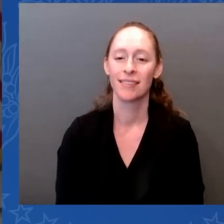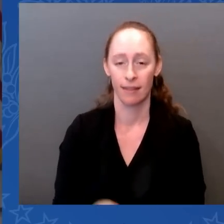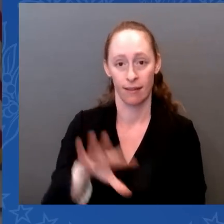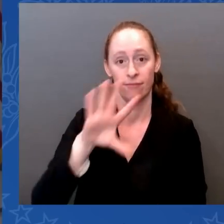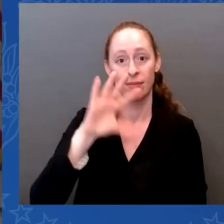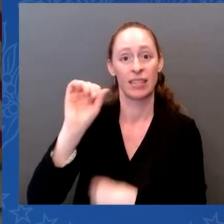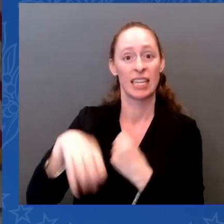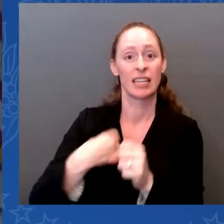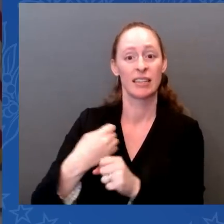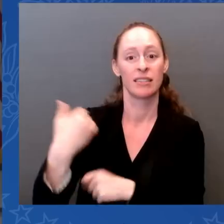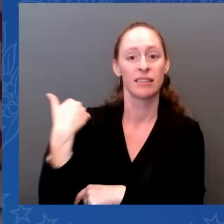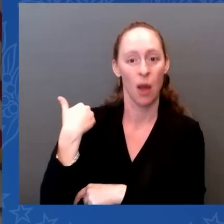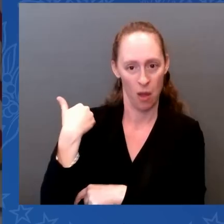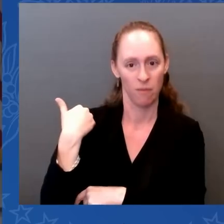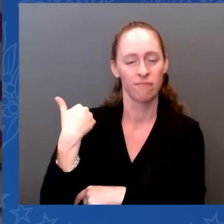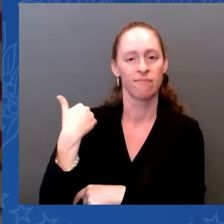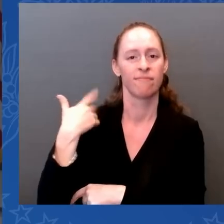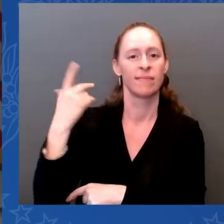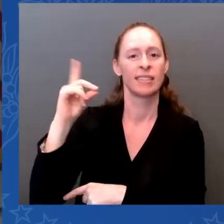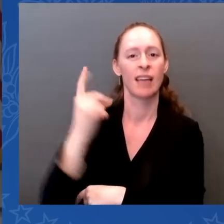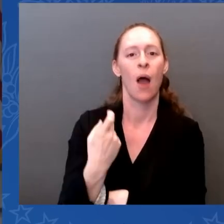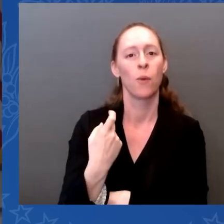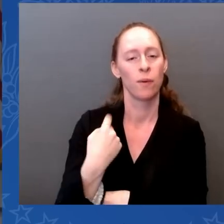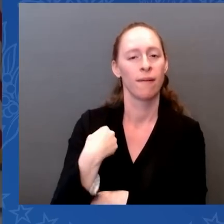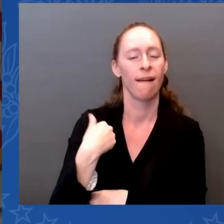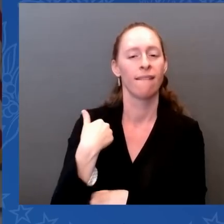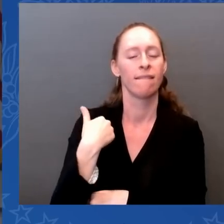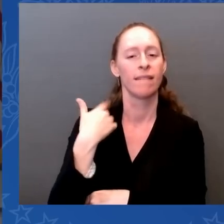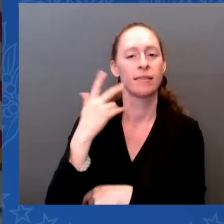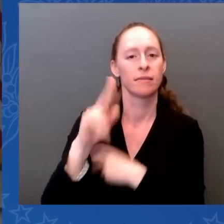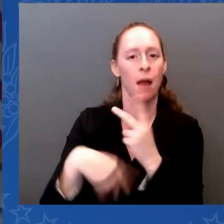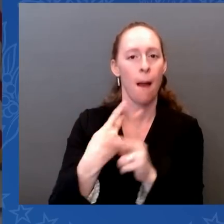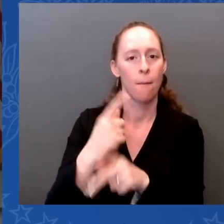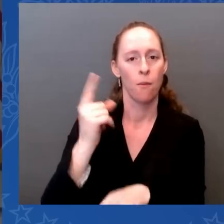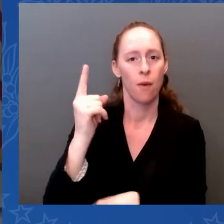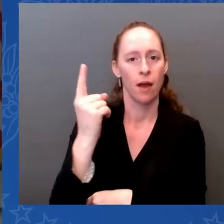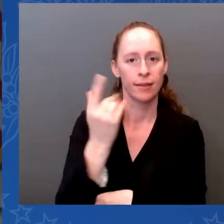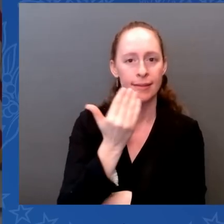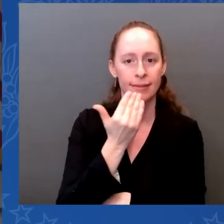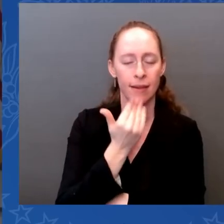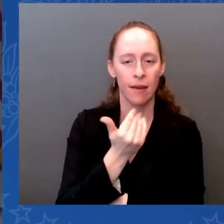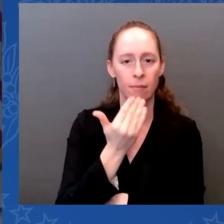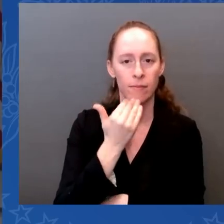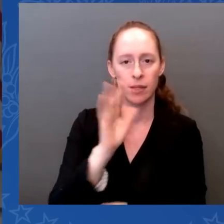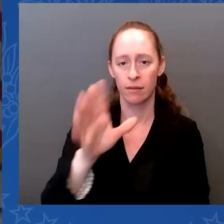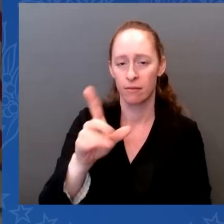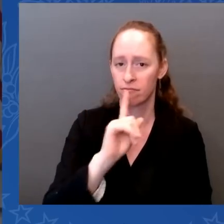that was provided me in order to manage my disease as well as continue to live.